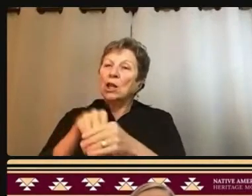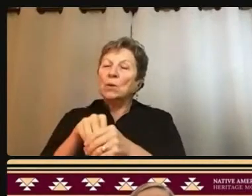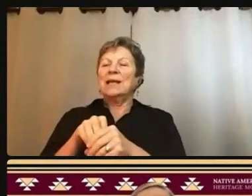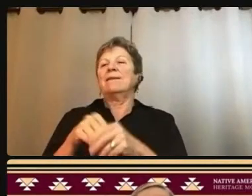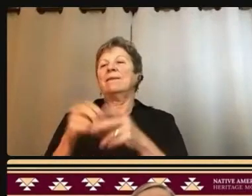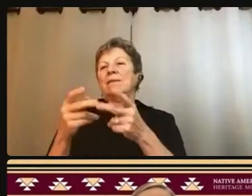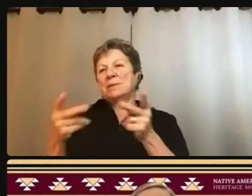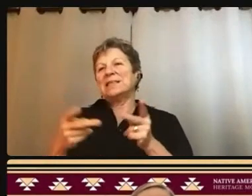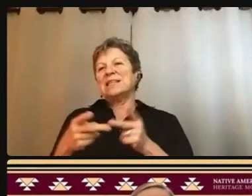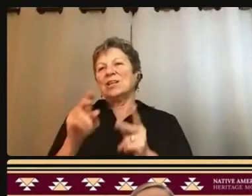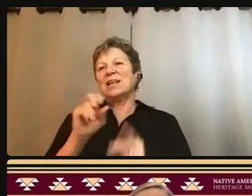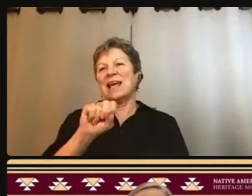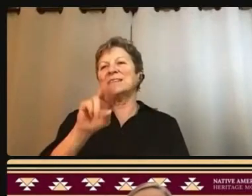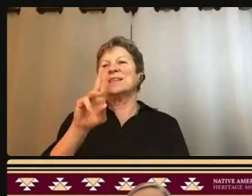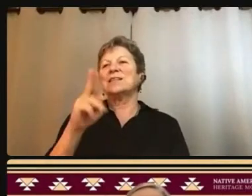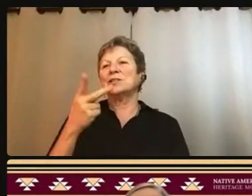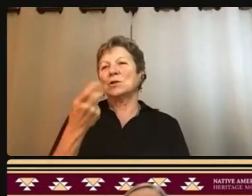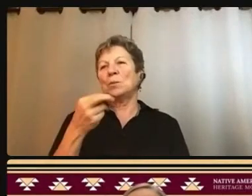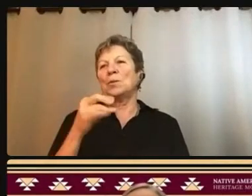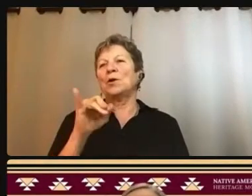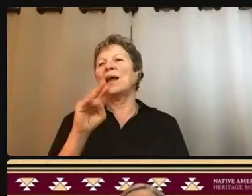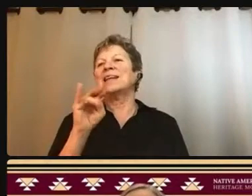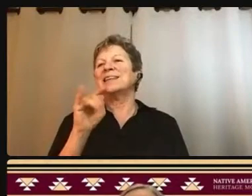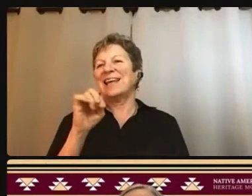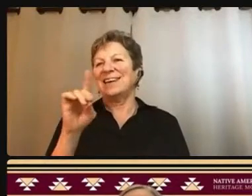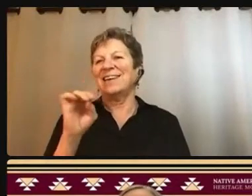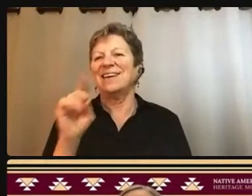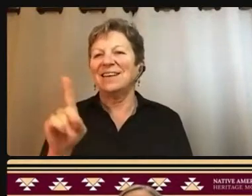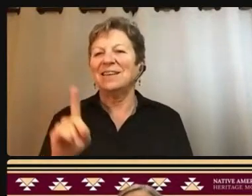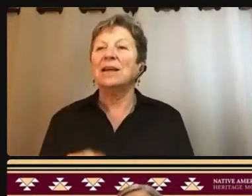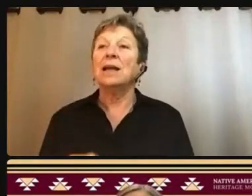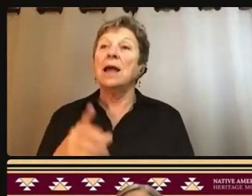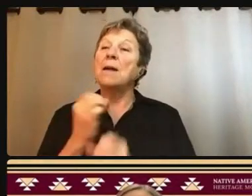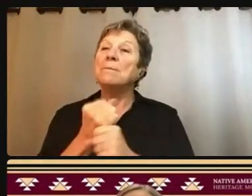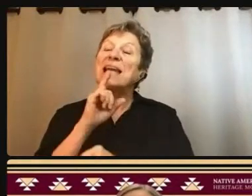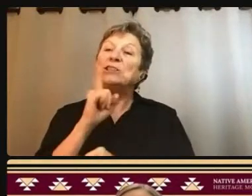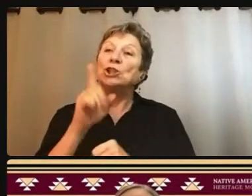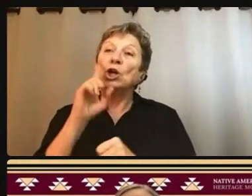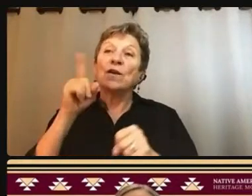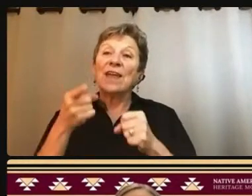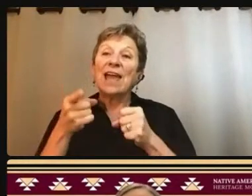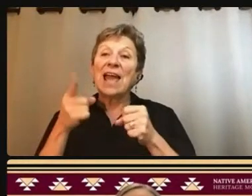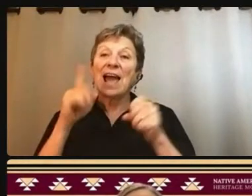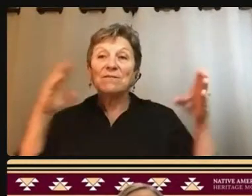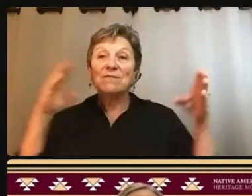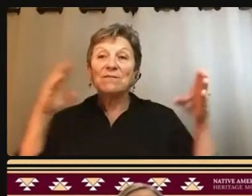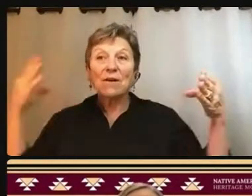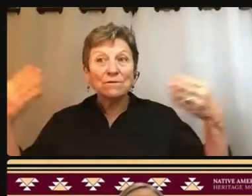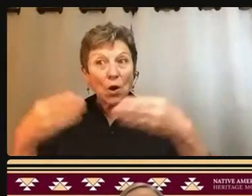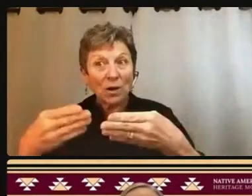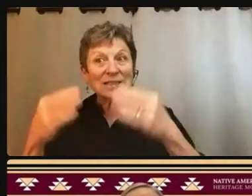CANDIDATES THAT REFLECT OUR